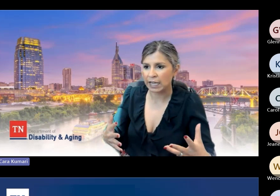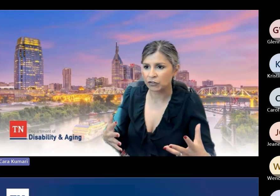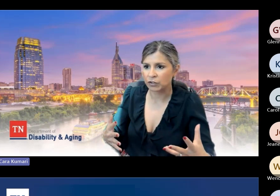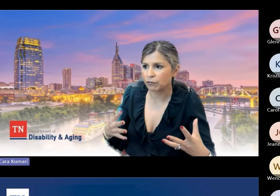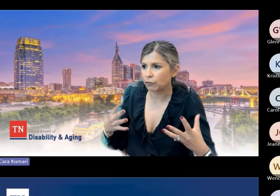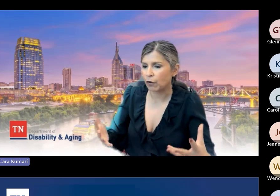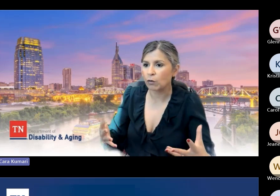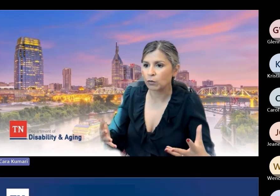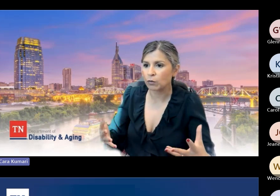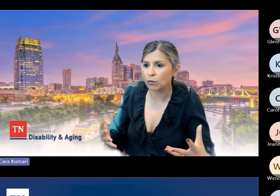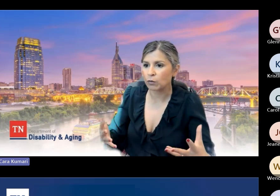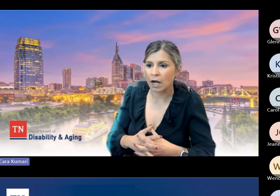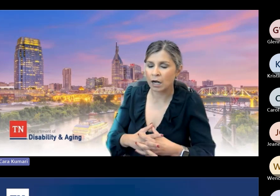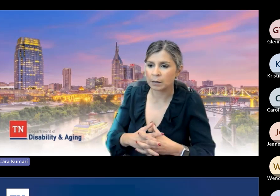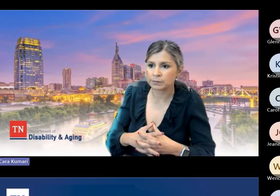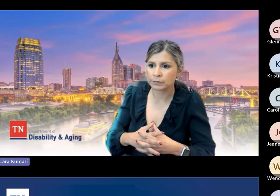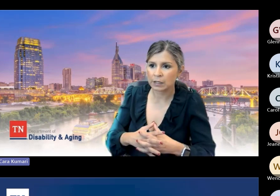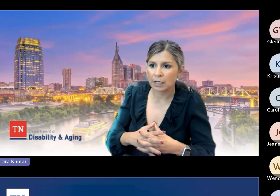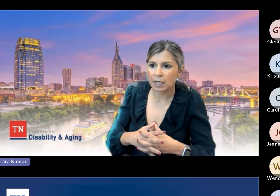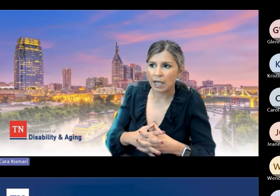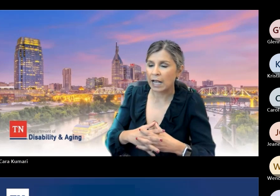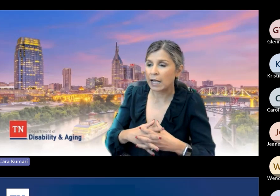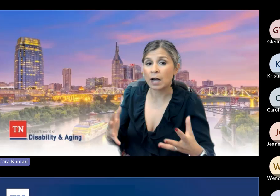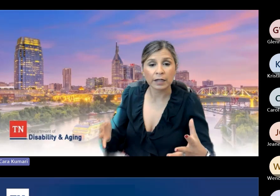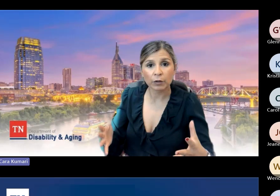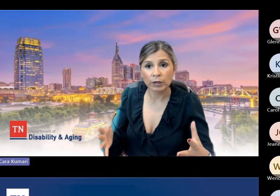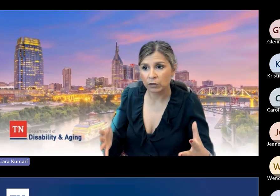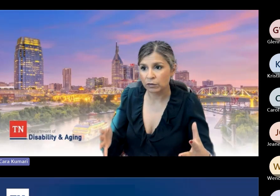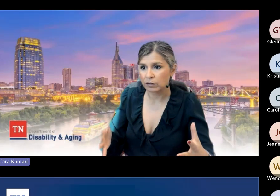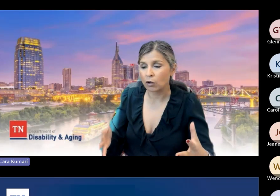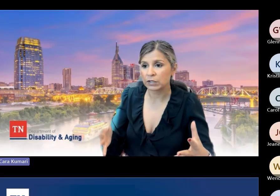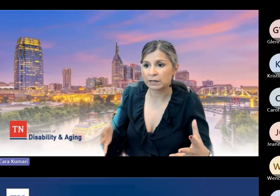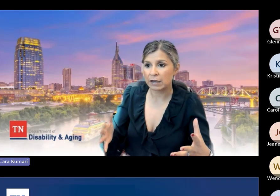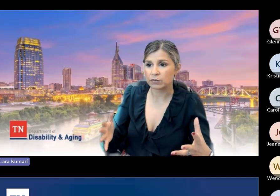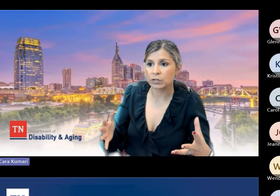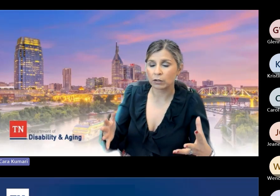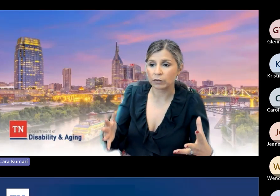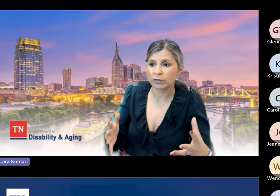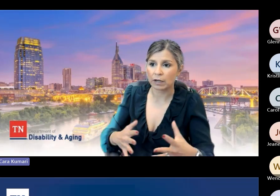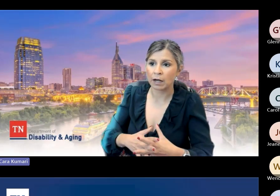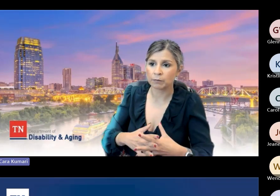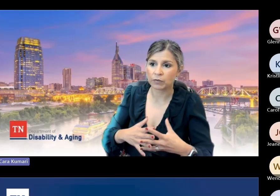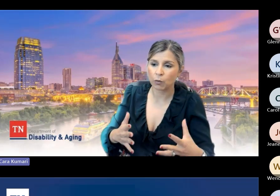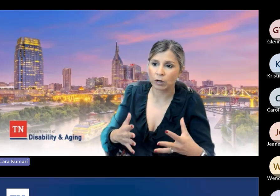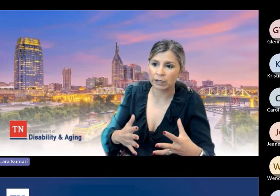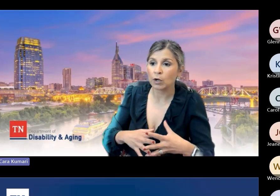000 allocation for folks and not everyone uses all $10,000 for it.